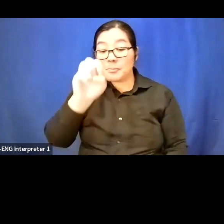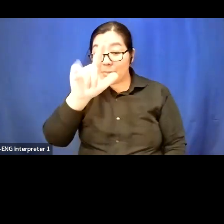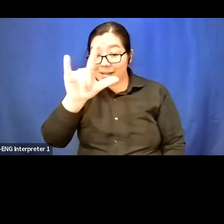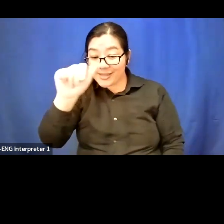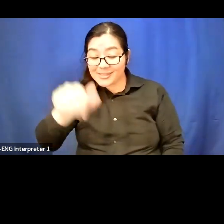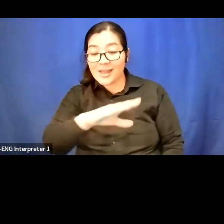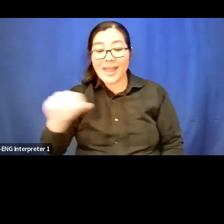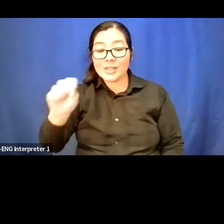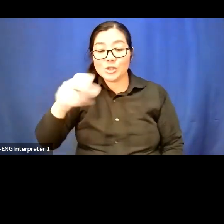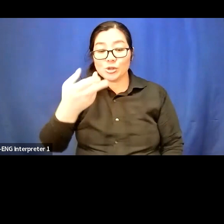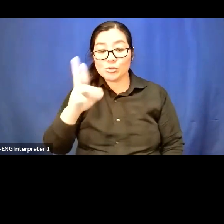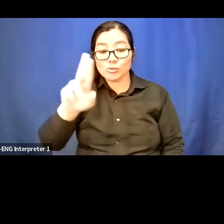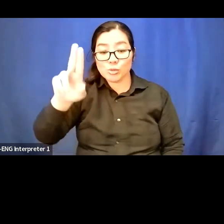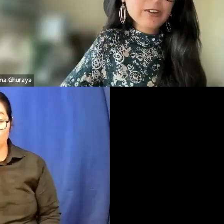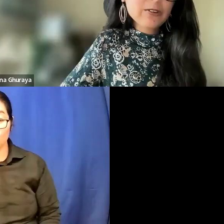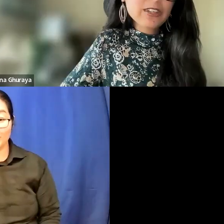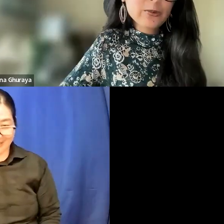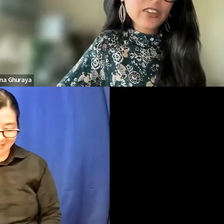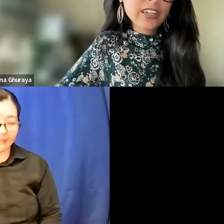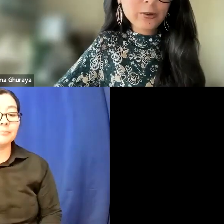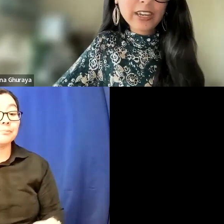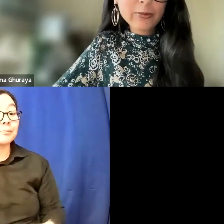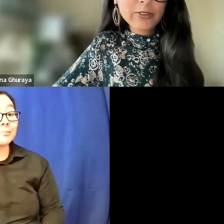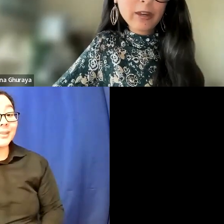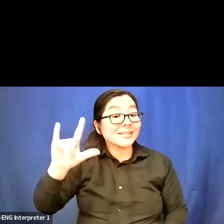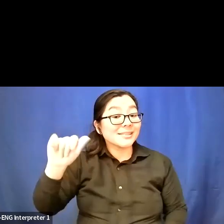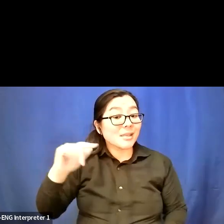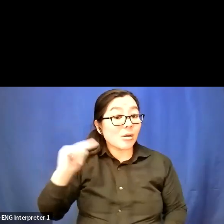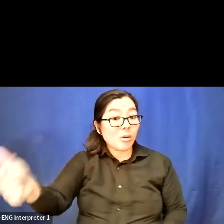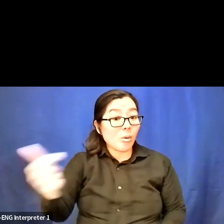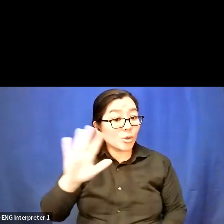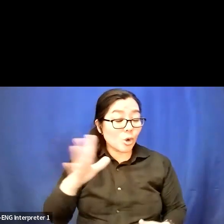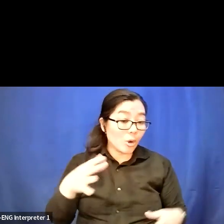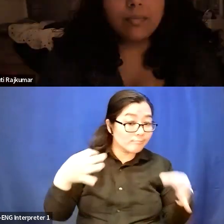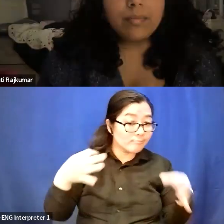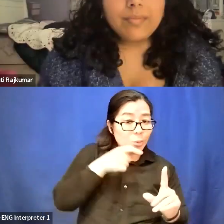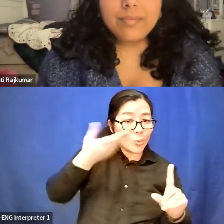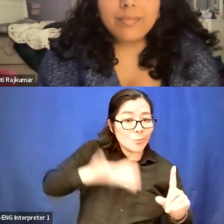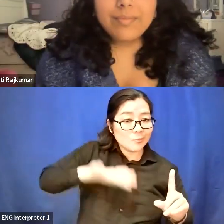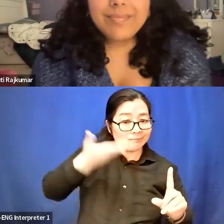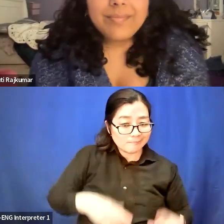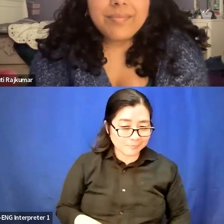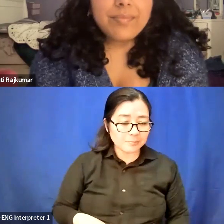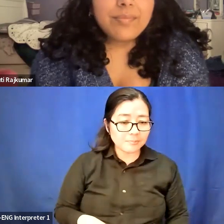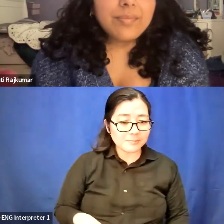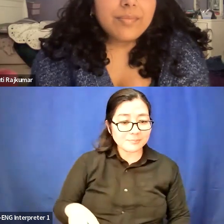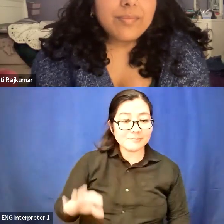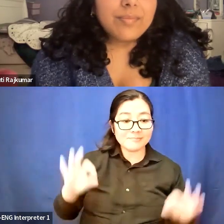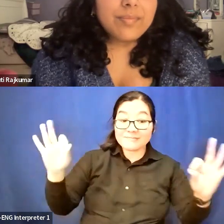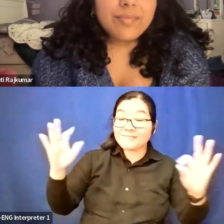So, Melissa, why don't you take it away with your bio. Sounds great. Thanks so much, Shaina.